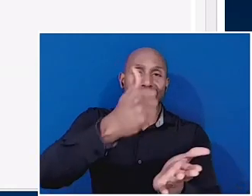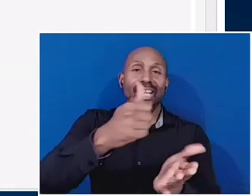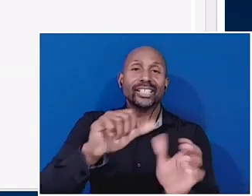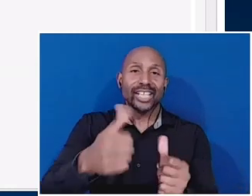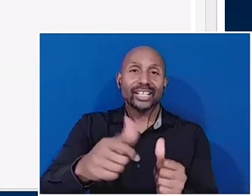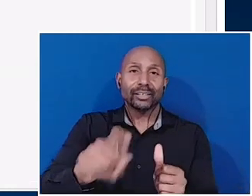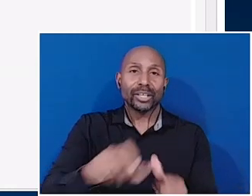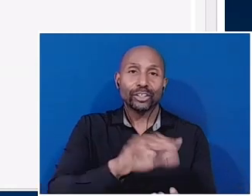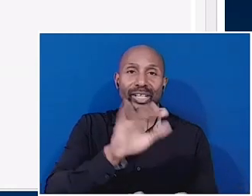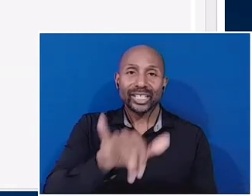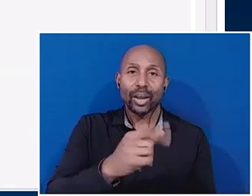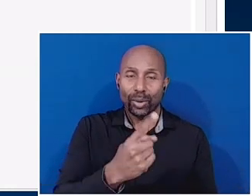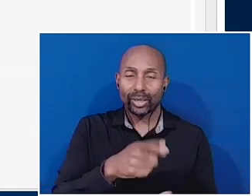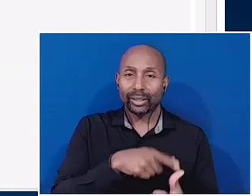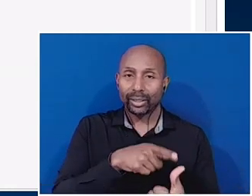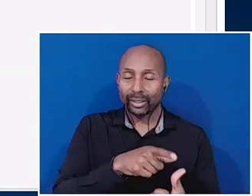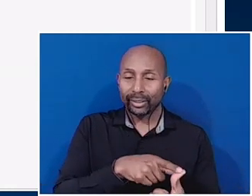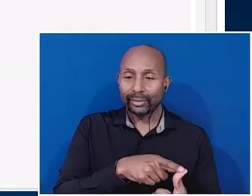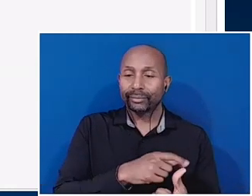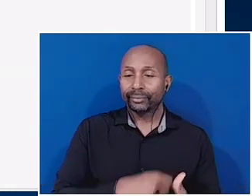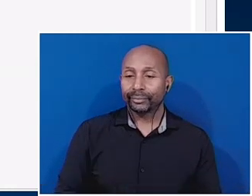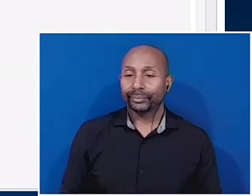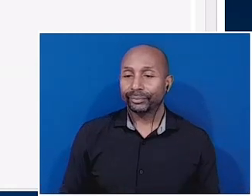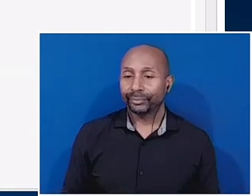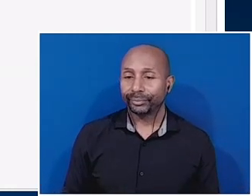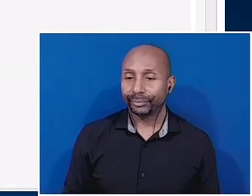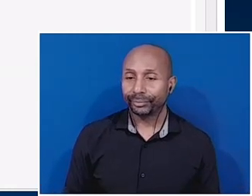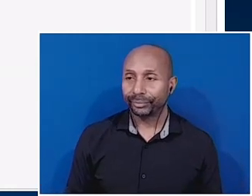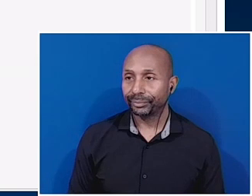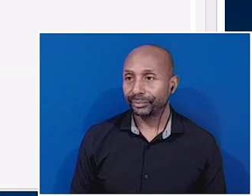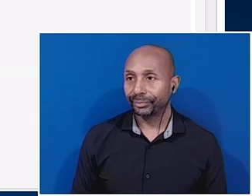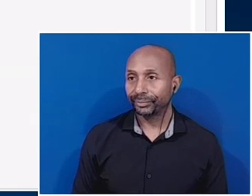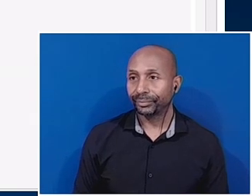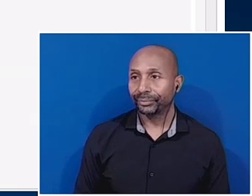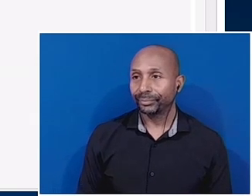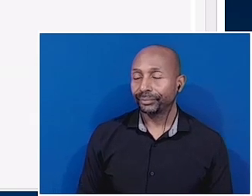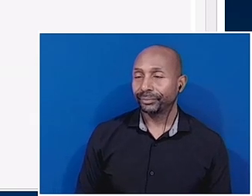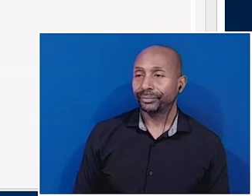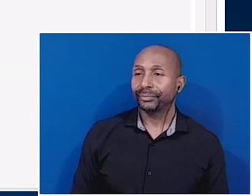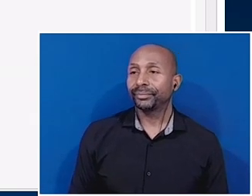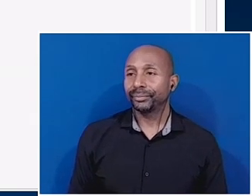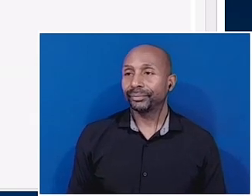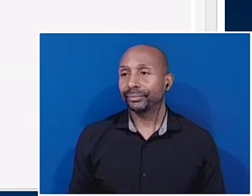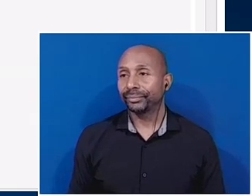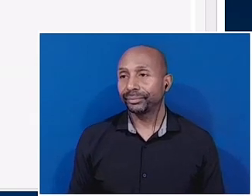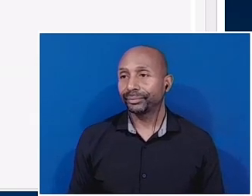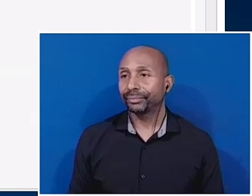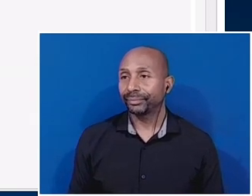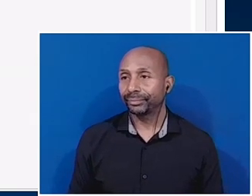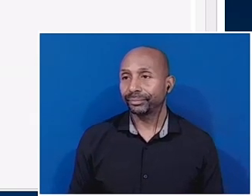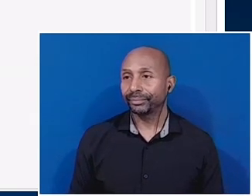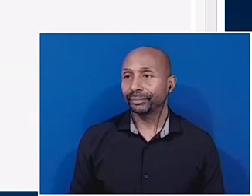the- probably the most telling component of anything having to do with transfer